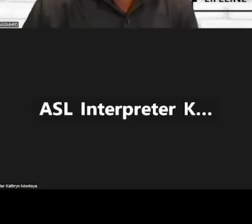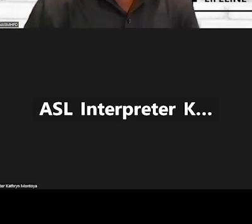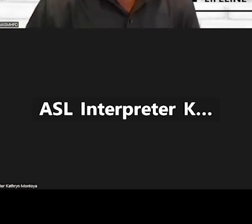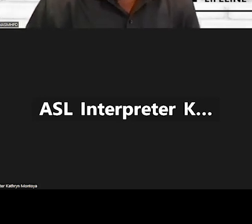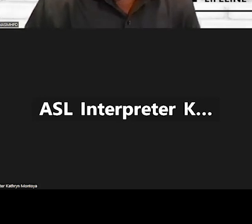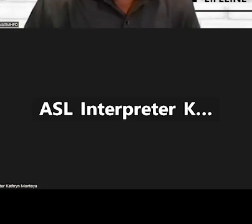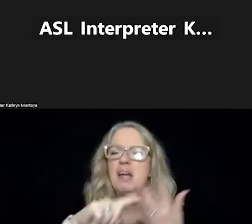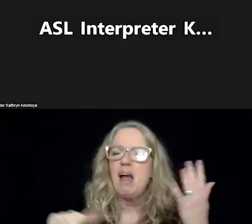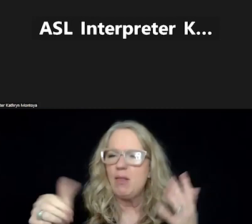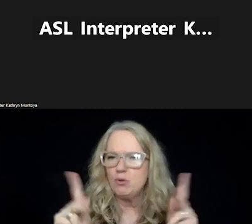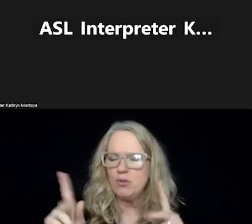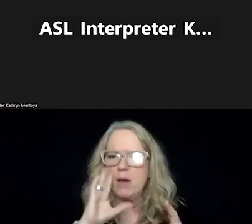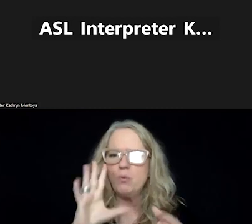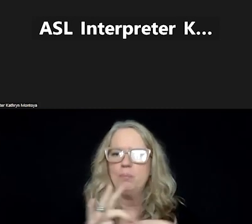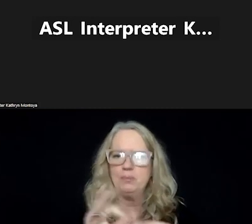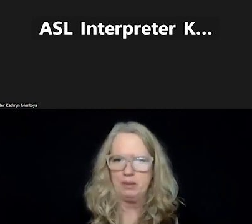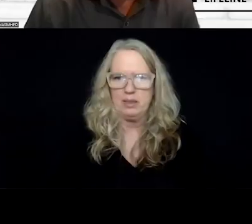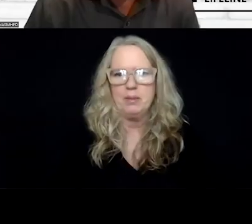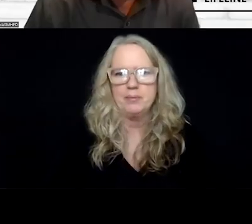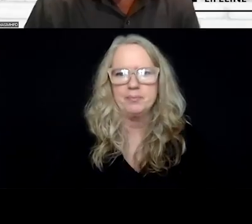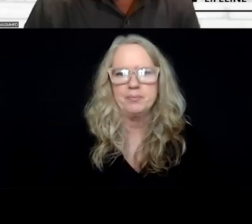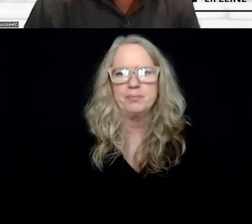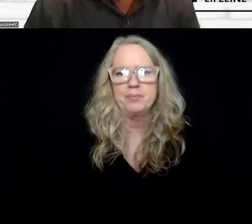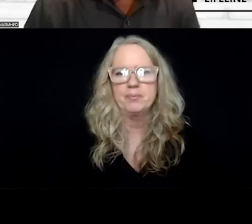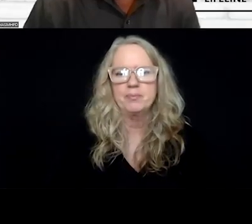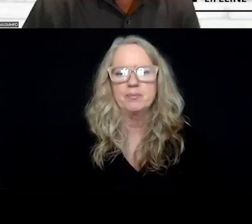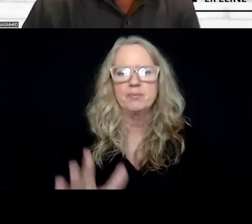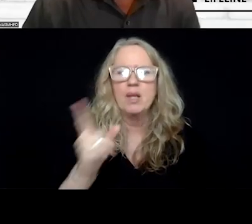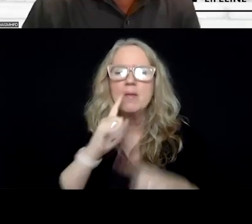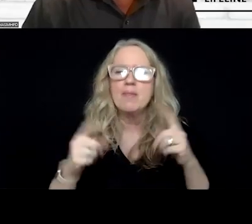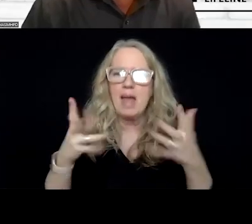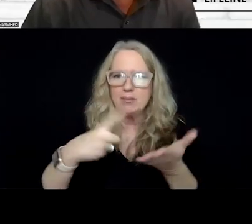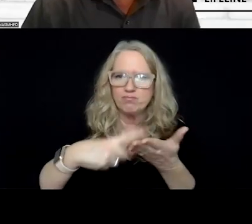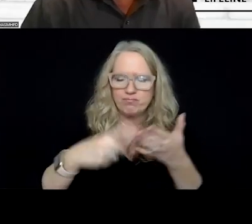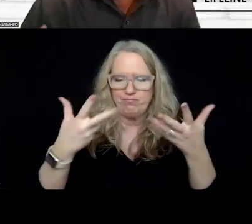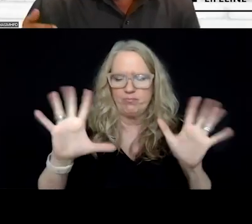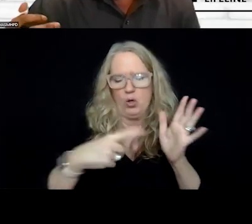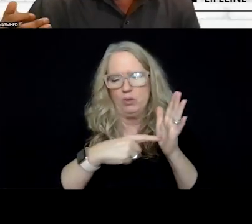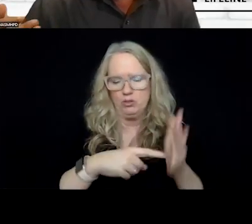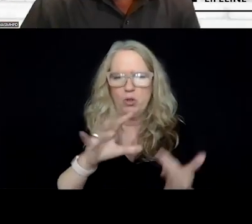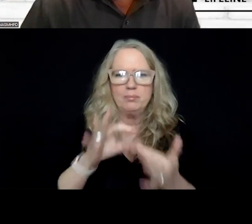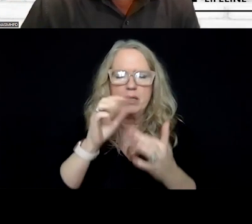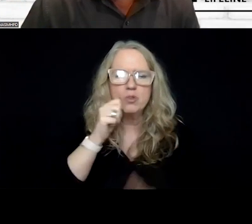WORK FEATURING A TOPIC THAT HAS BEEN TALKED ABOUT ON OTHER